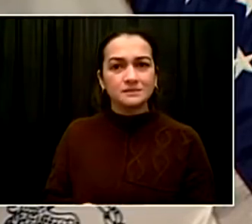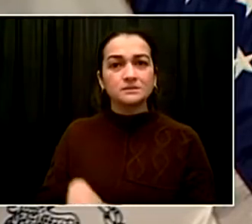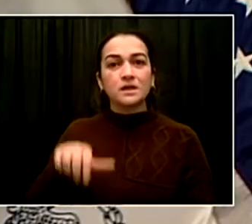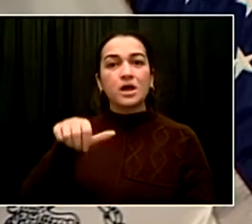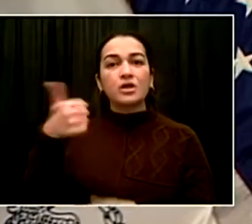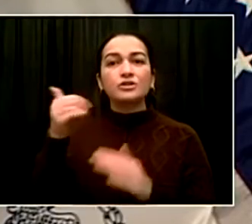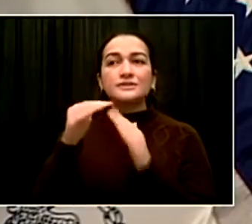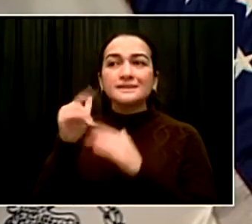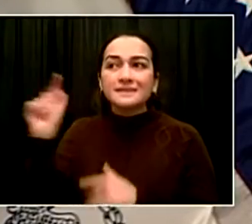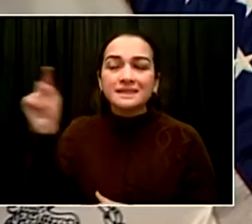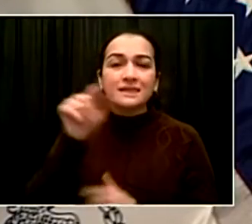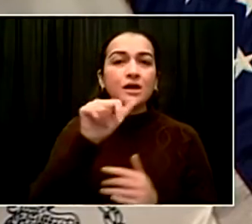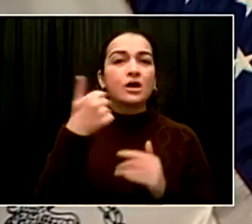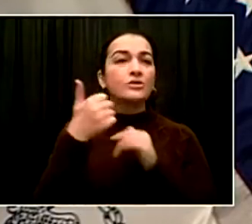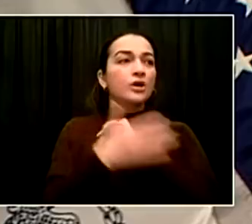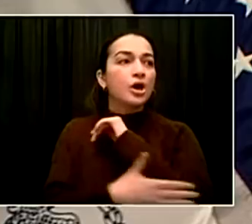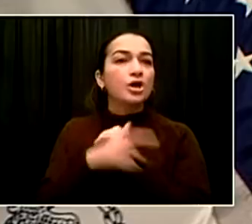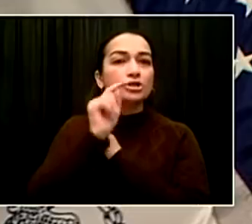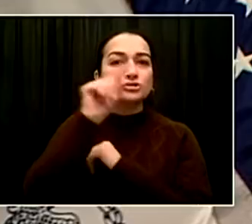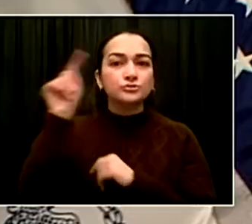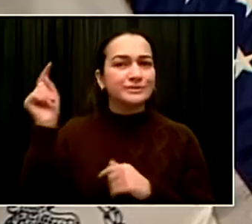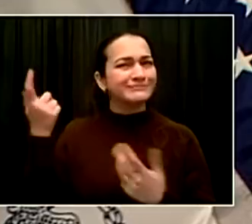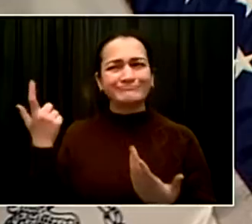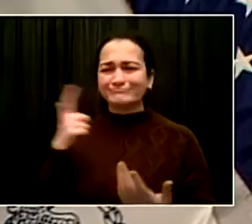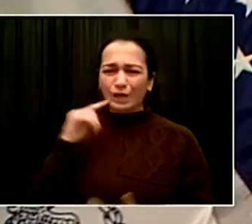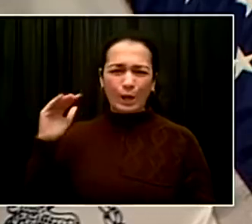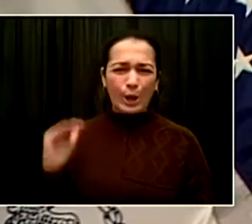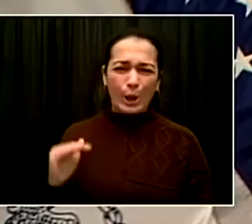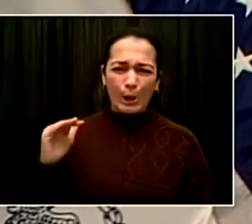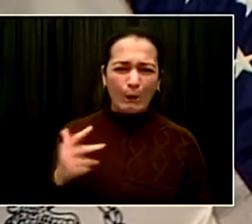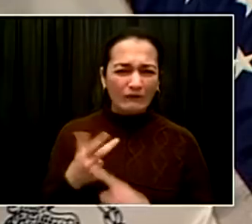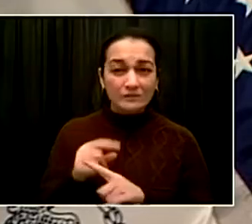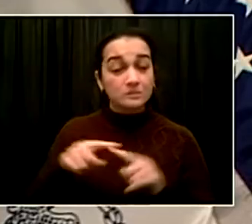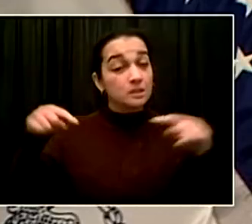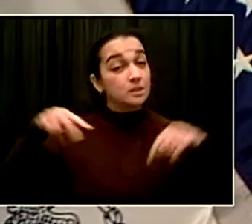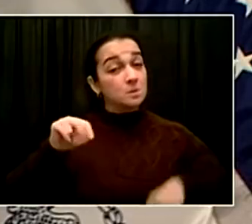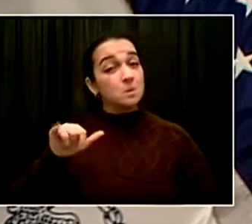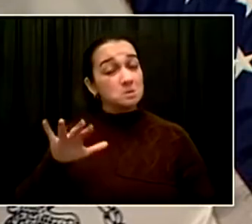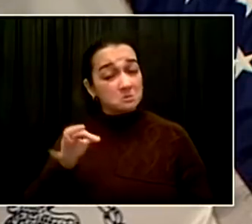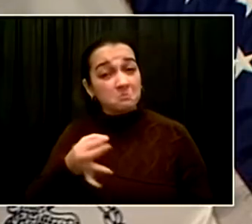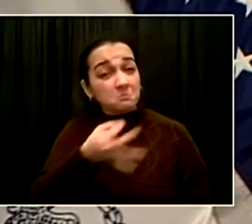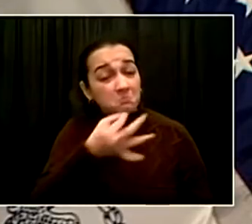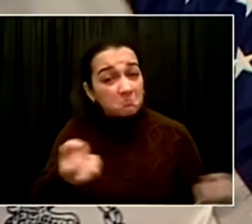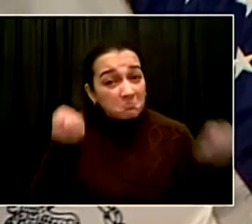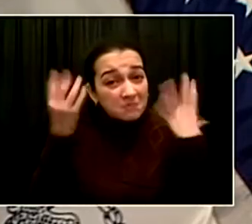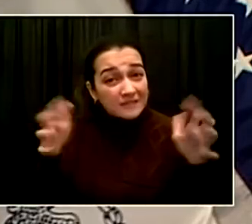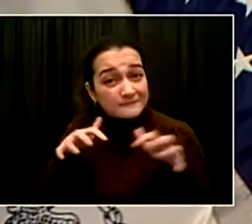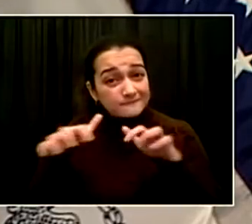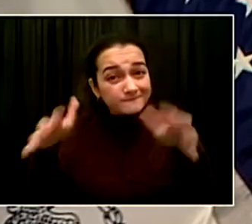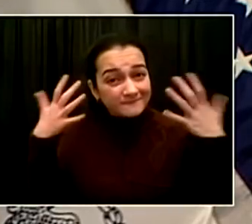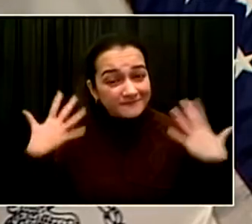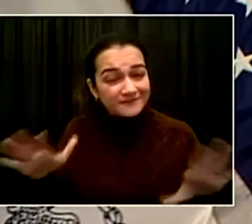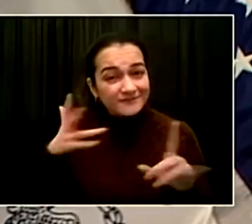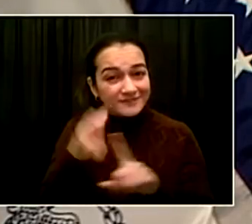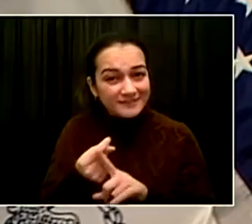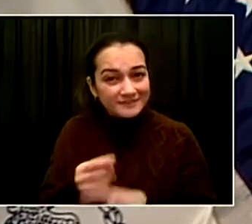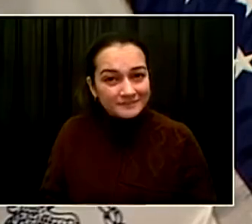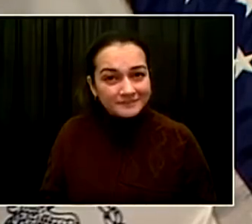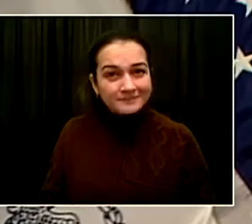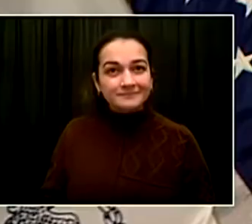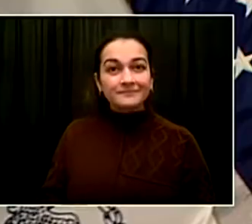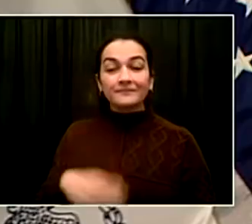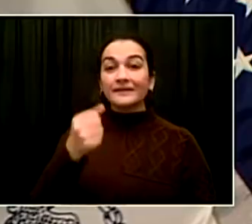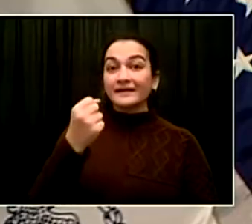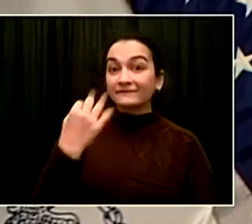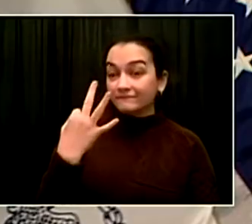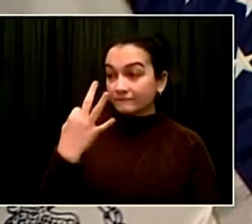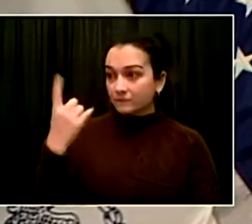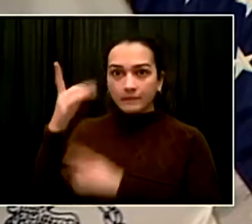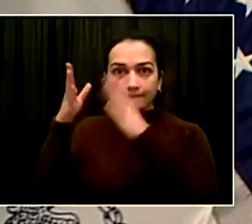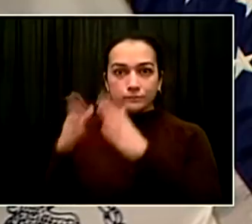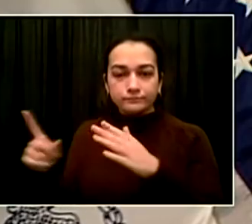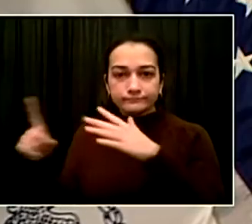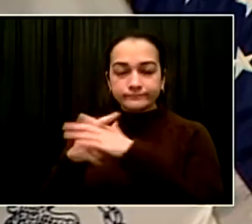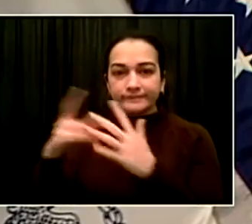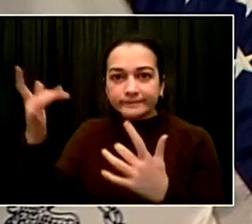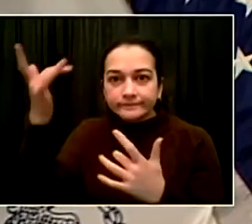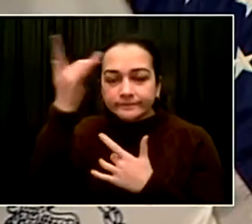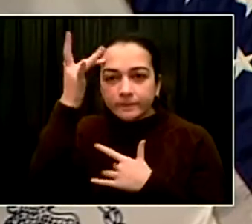THE WORKFORCE DIFFERENT THAN